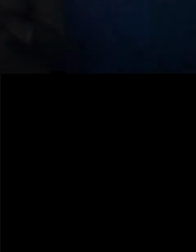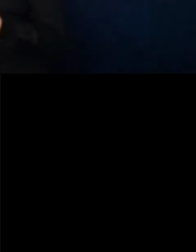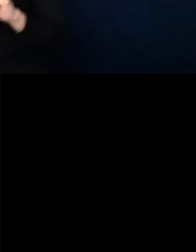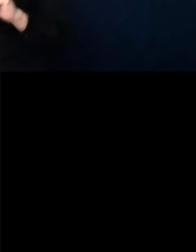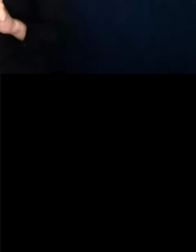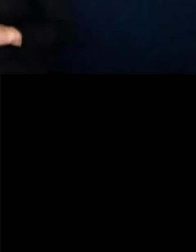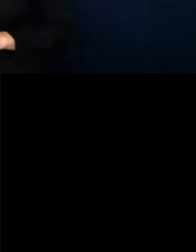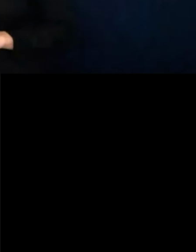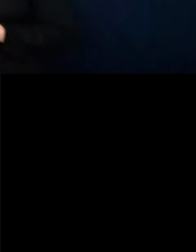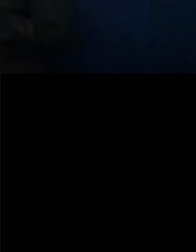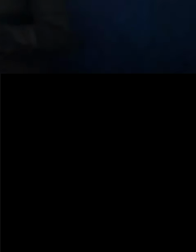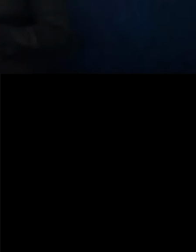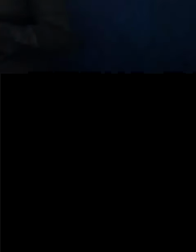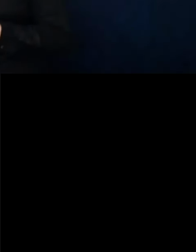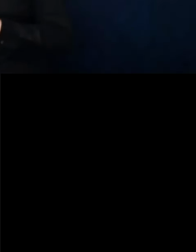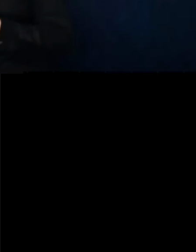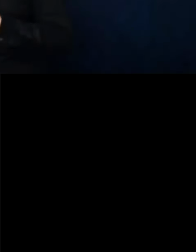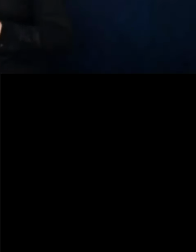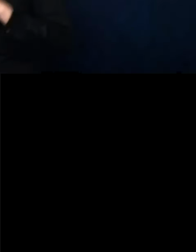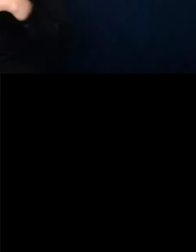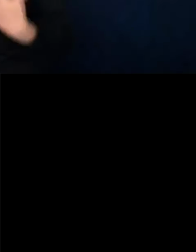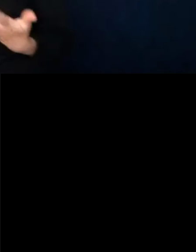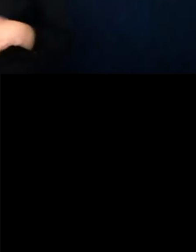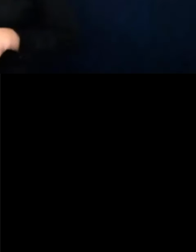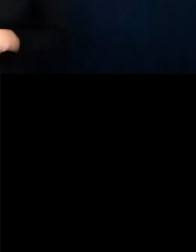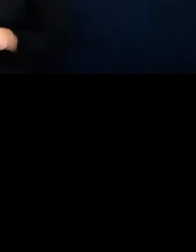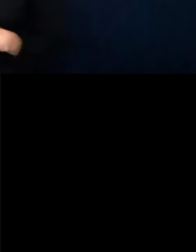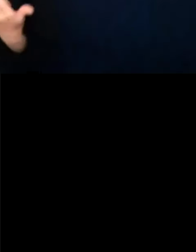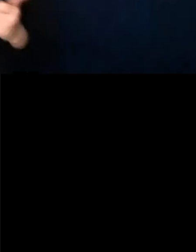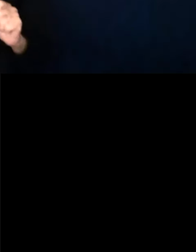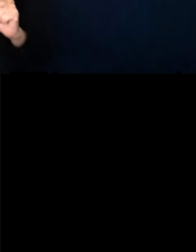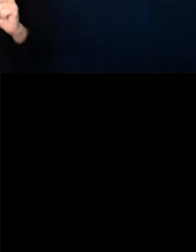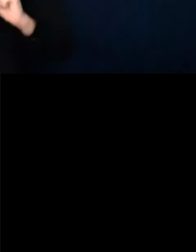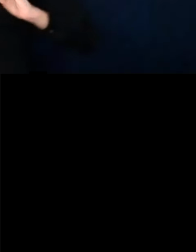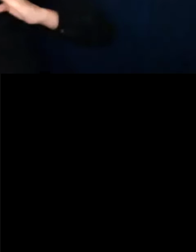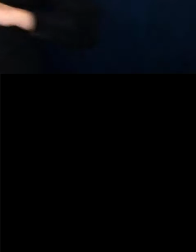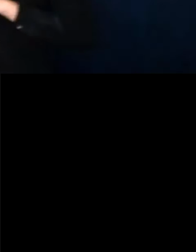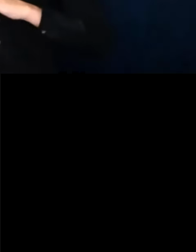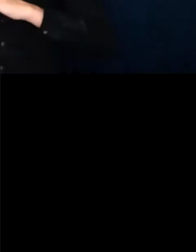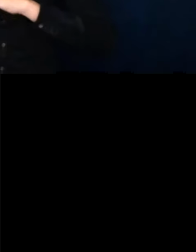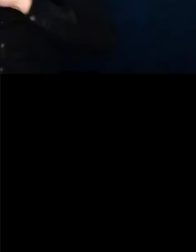So we're trying to see if we remove these barriers. Like, no, you don't have to be a great writer.